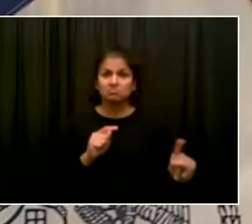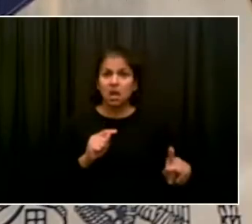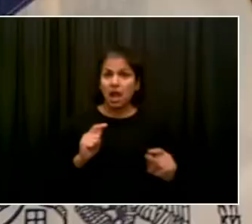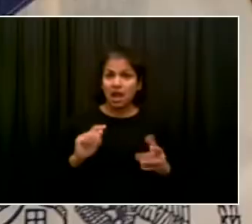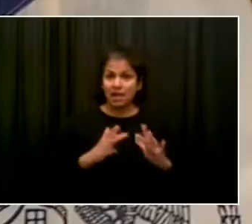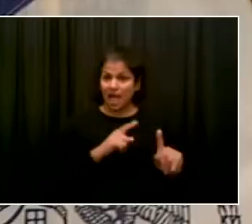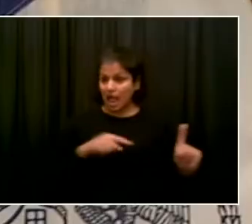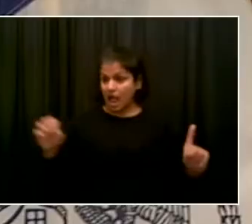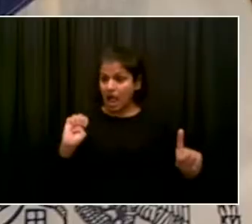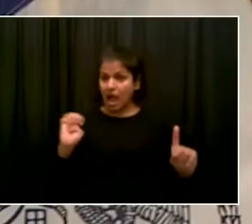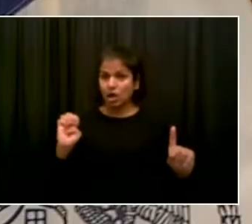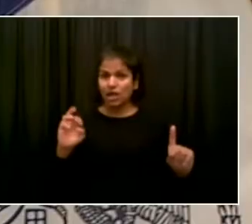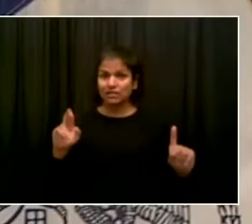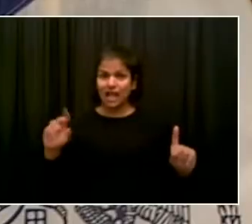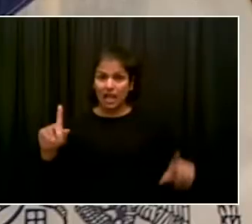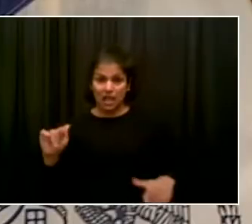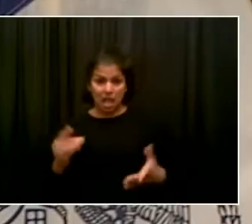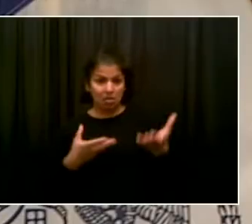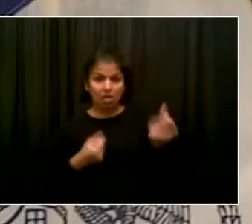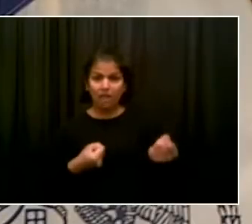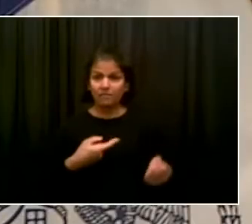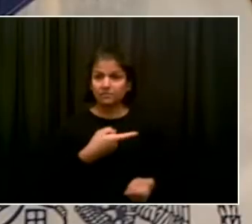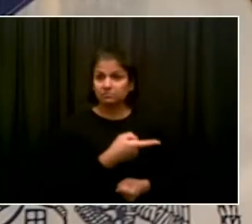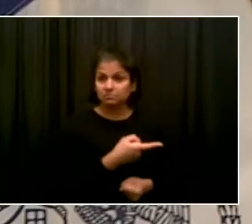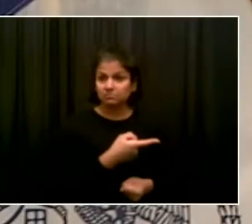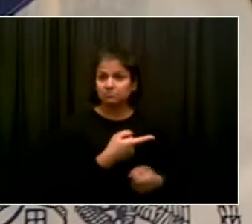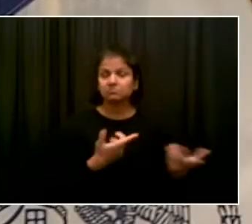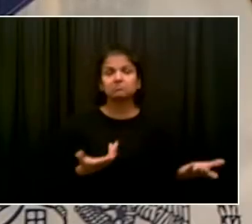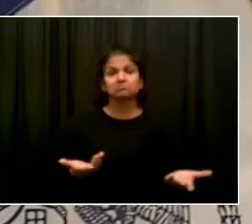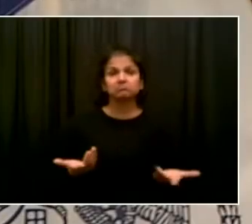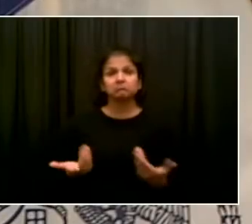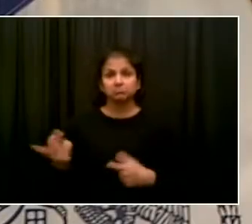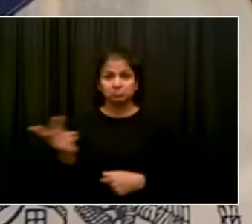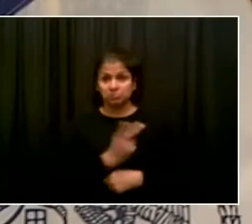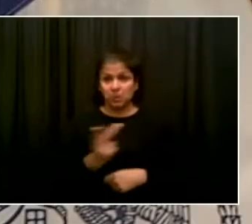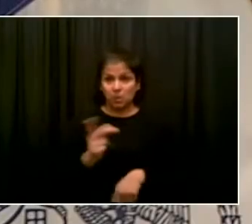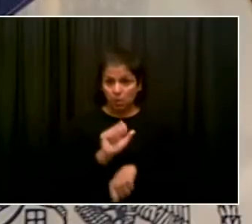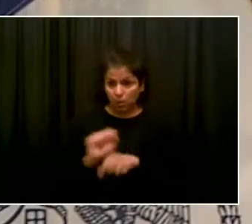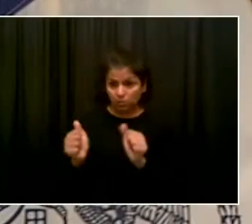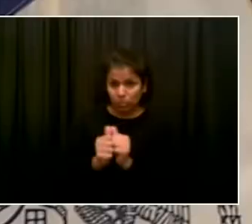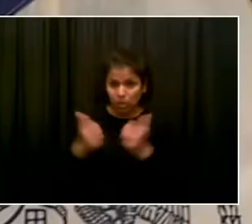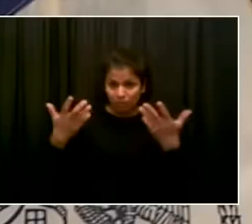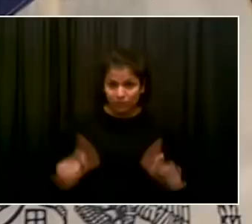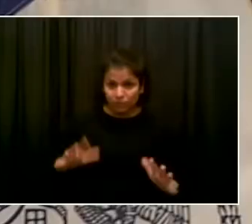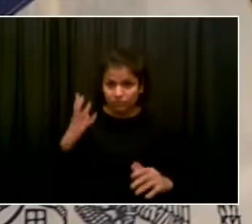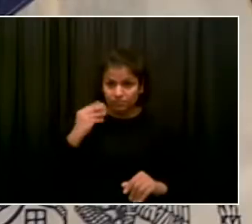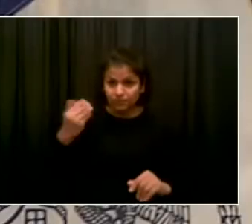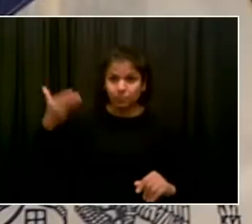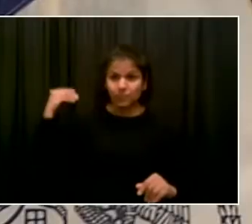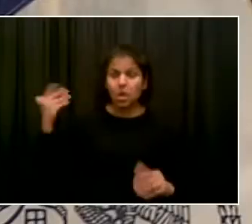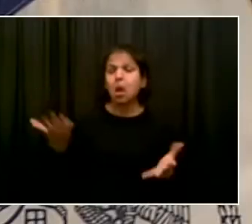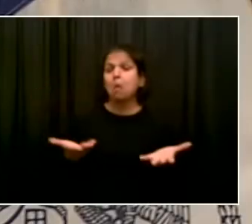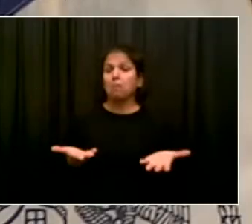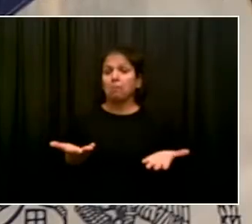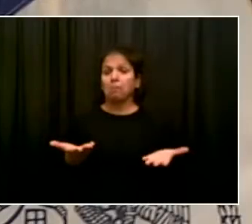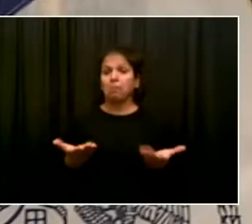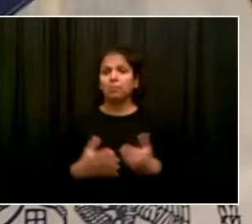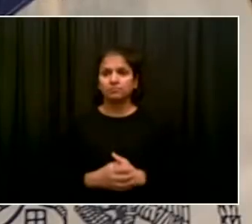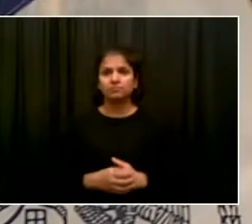TIME. HE SOMEONE WHO BROUGHT A LOT OF EXPERIENCE AND KNOWLEDE GA ND SOEMONCLE EARLY, ERIC ADAMS HAS A